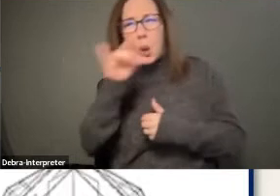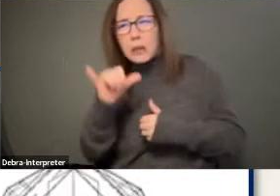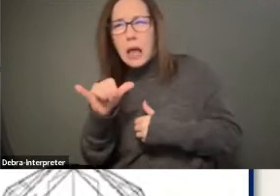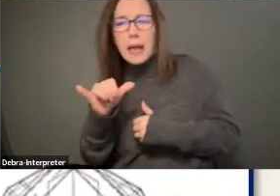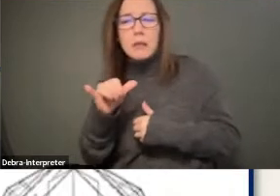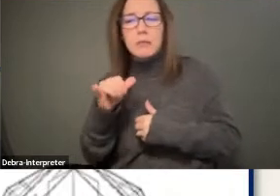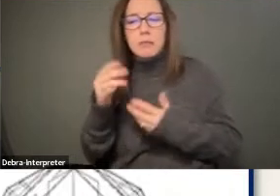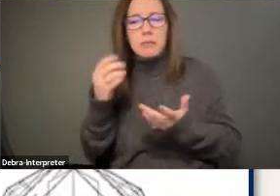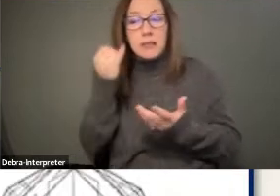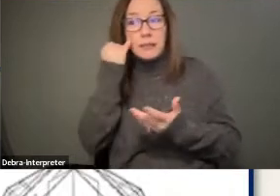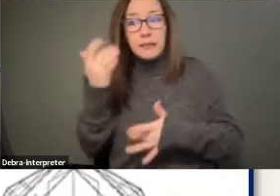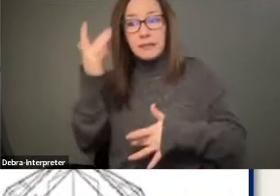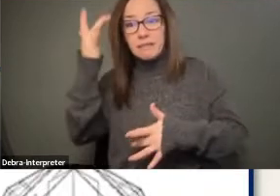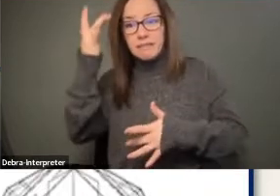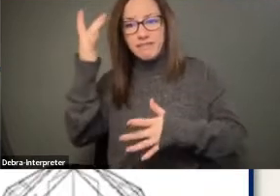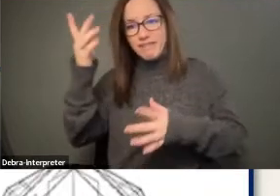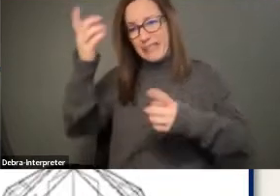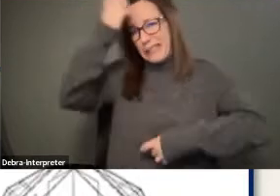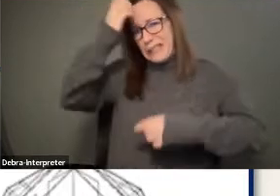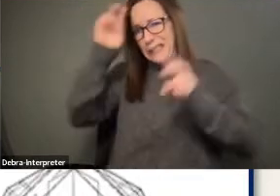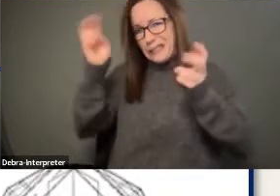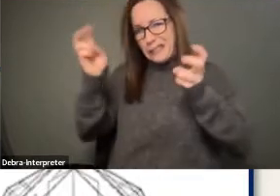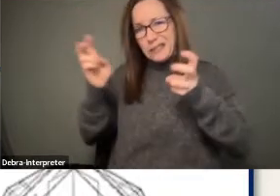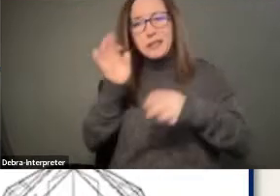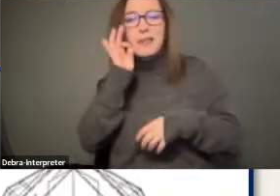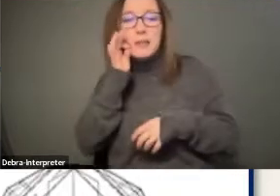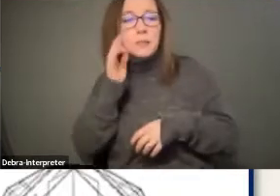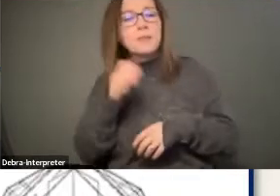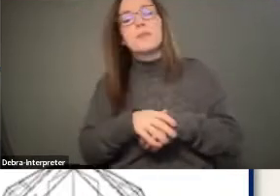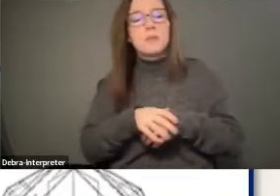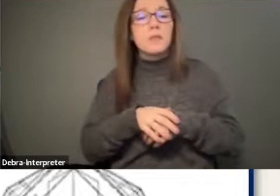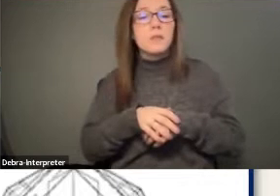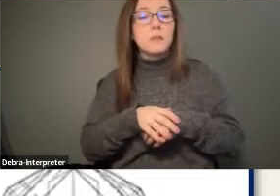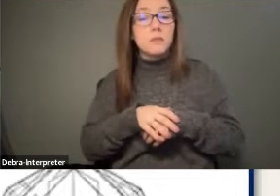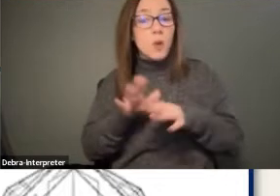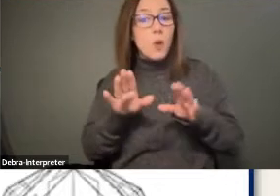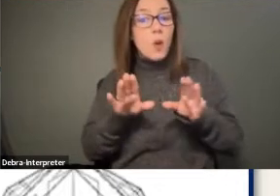was for farmers and researchers and then to understand what the culvers might look like and might